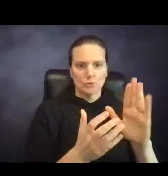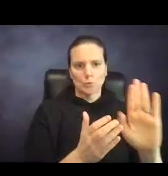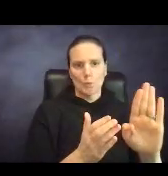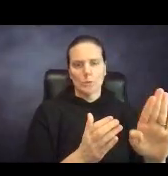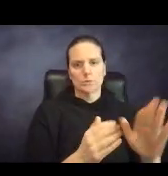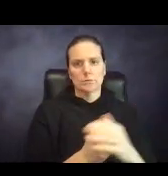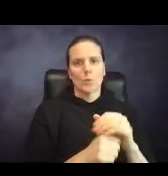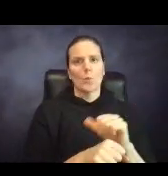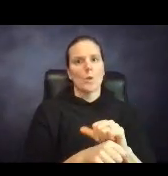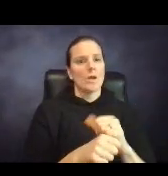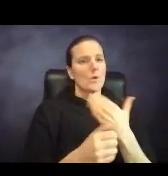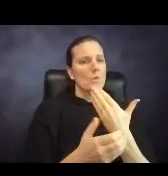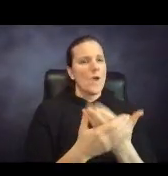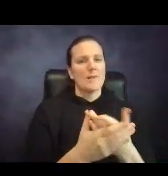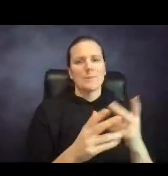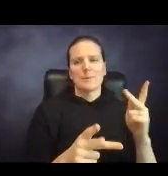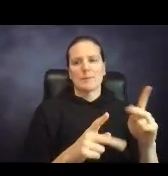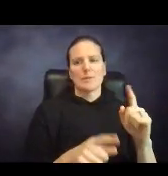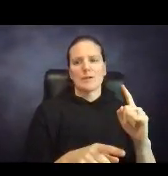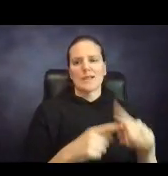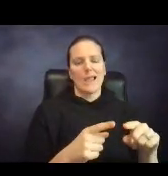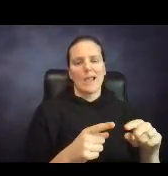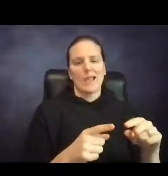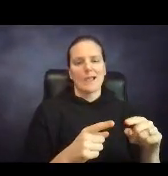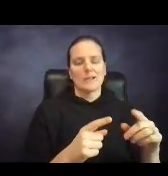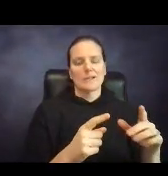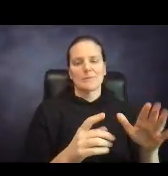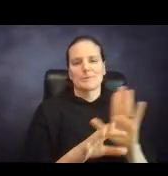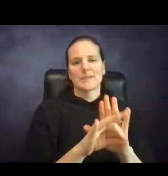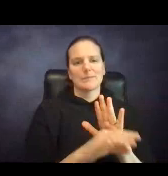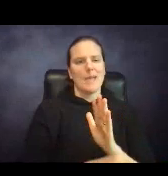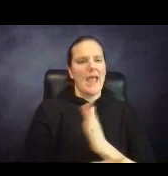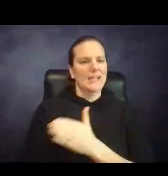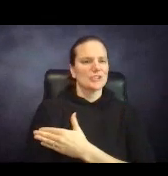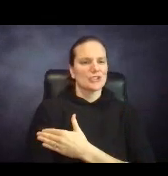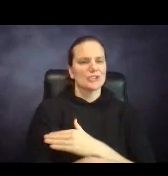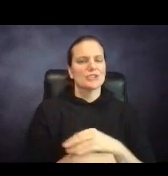who can't tolerate the more commercially available preparations. And then vaginal rings and suppositories.